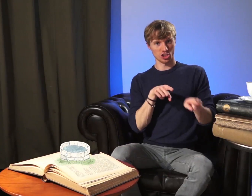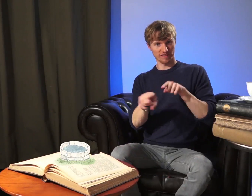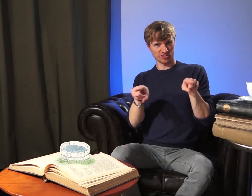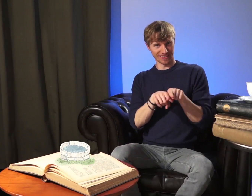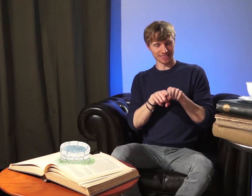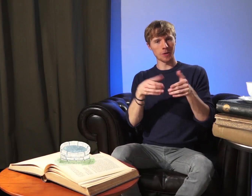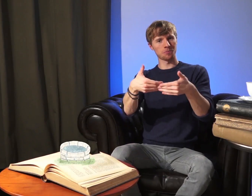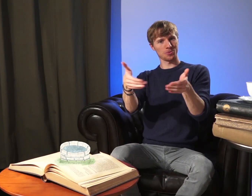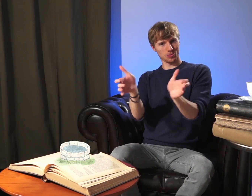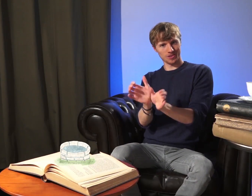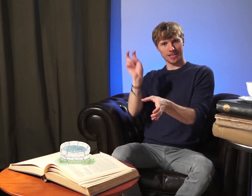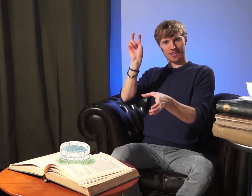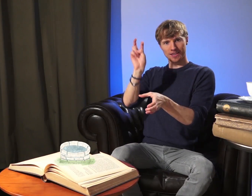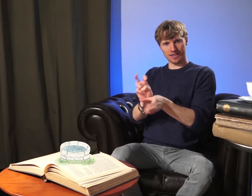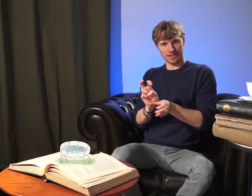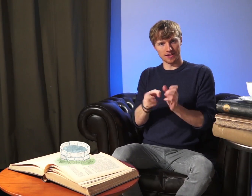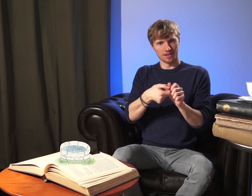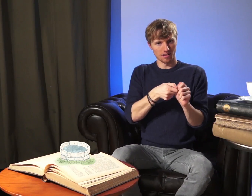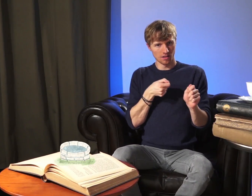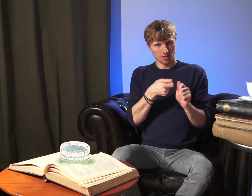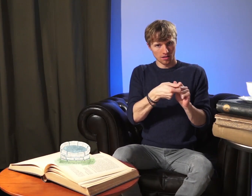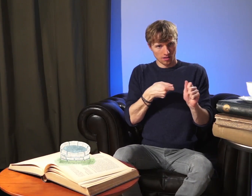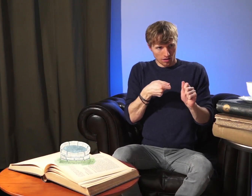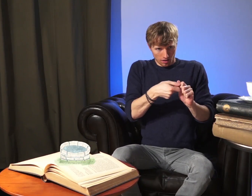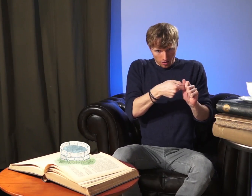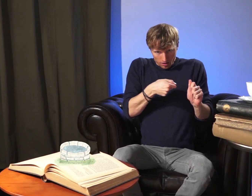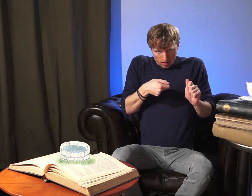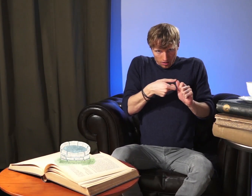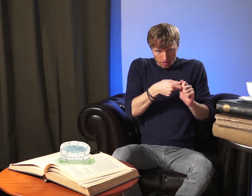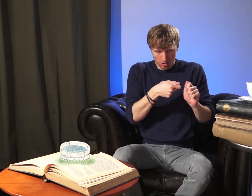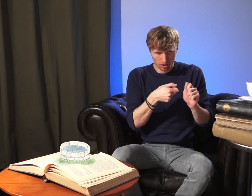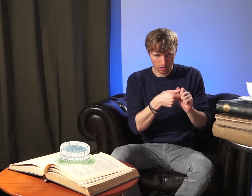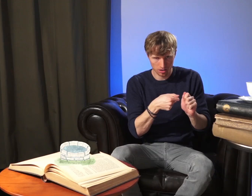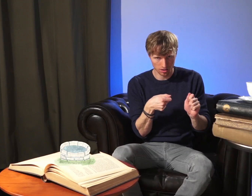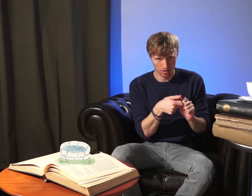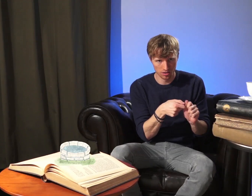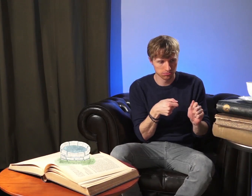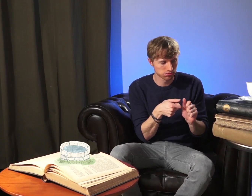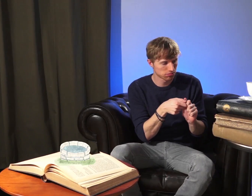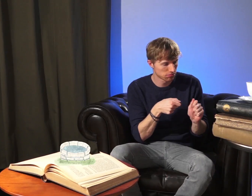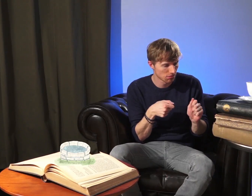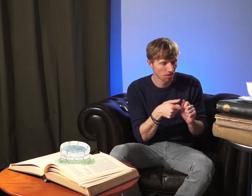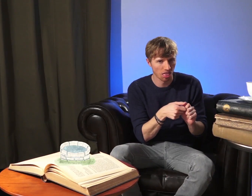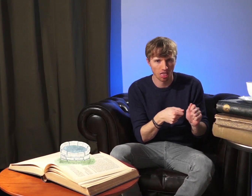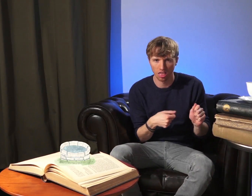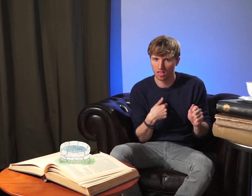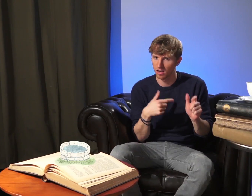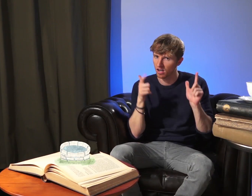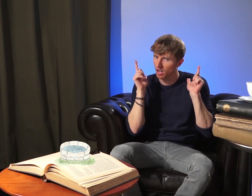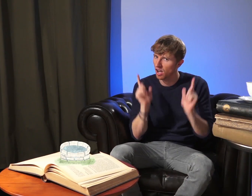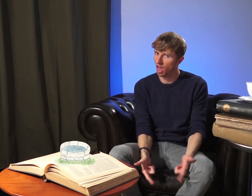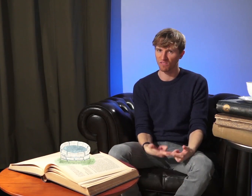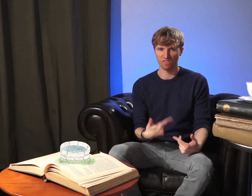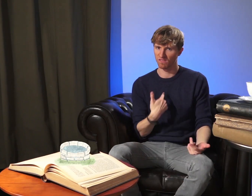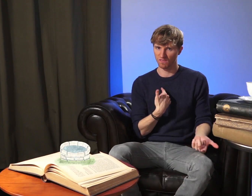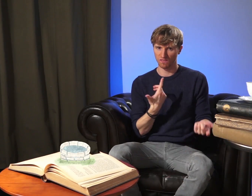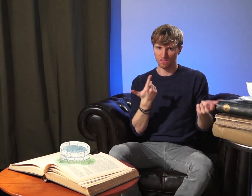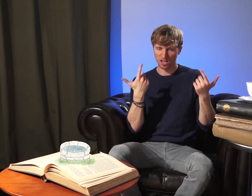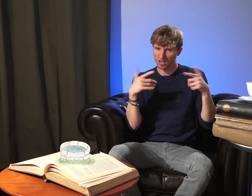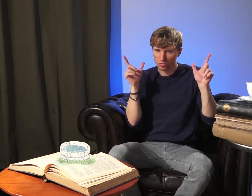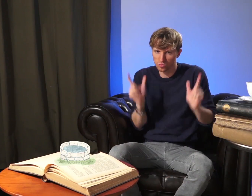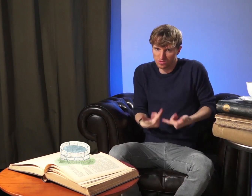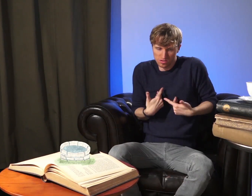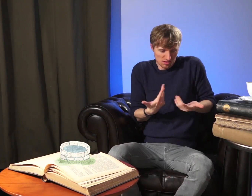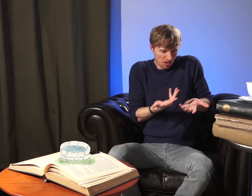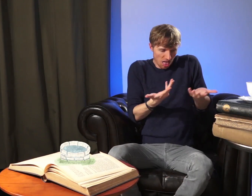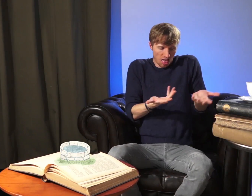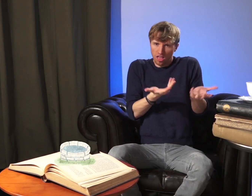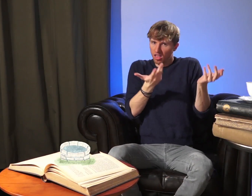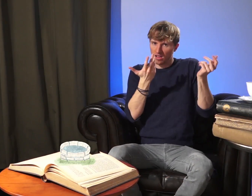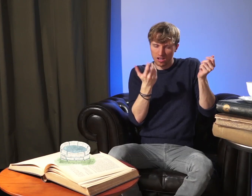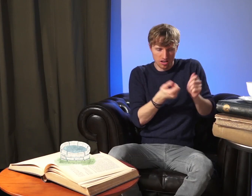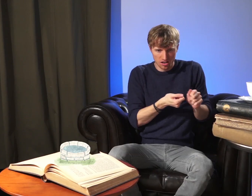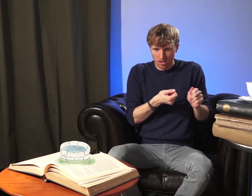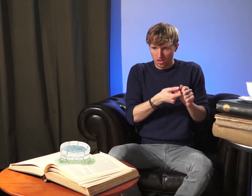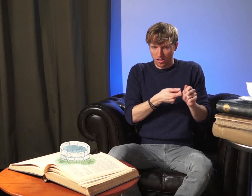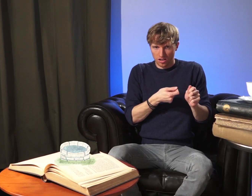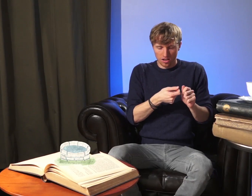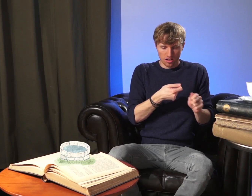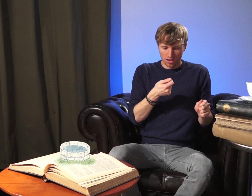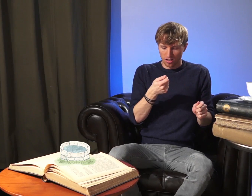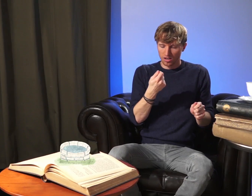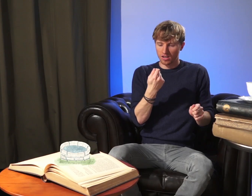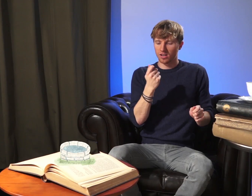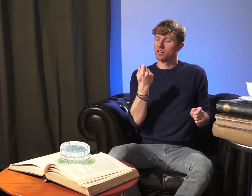However, the lazy sister did not want to spin until her fingers bled.